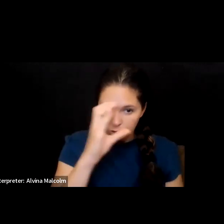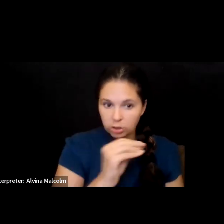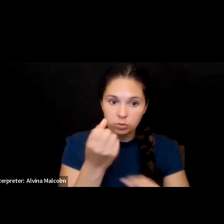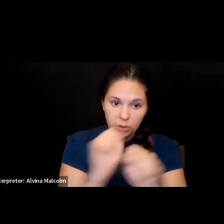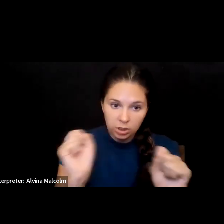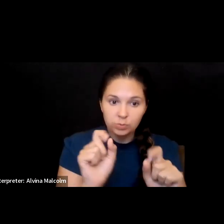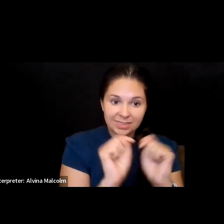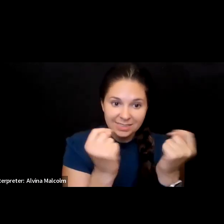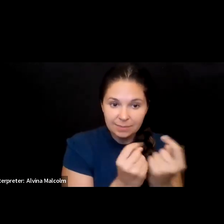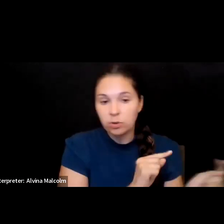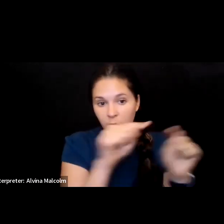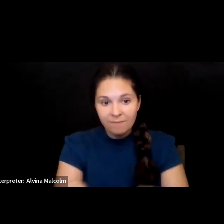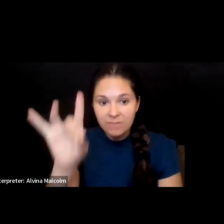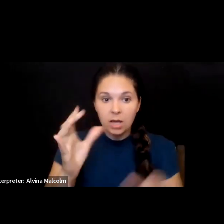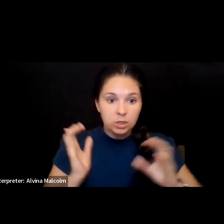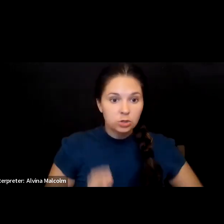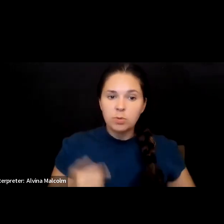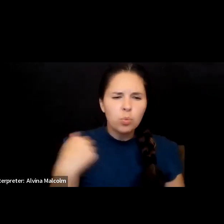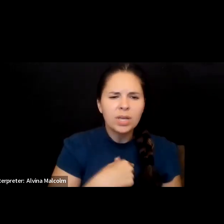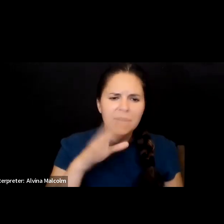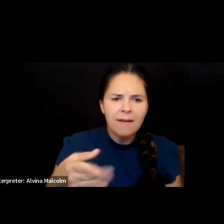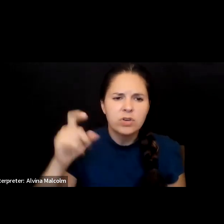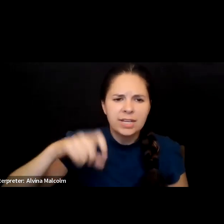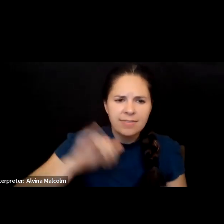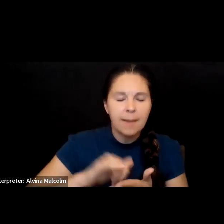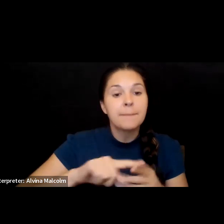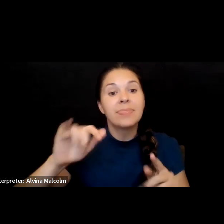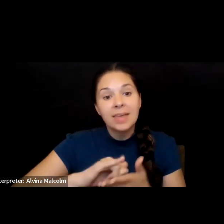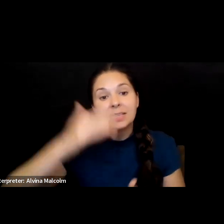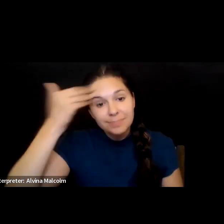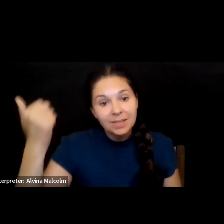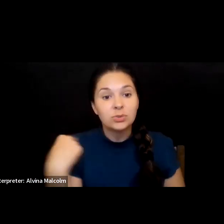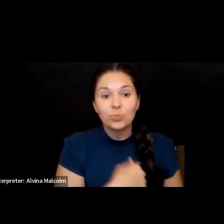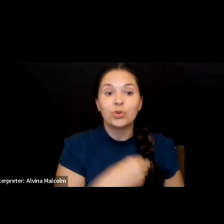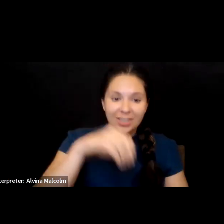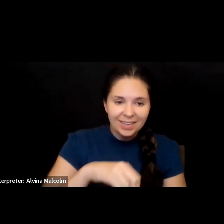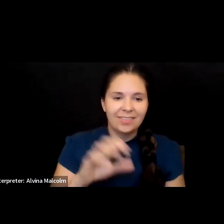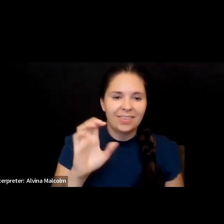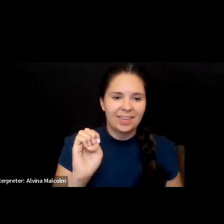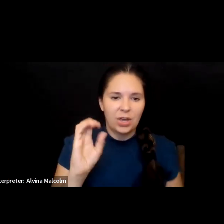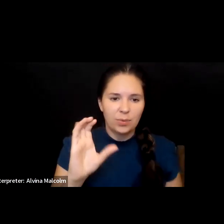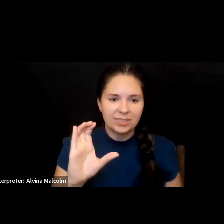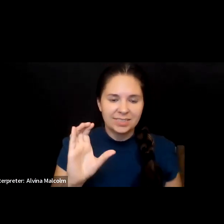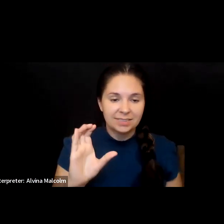for one of those consumers, we had a direct access to put in a mission for the search and rescue team to go find